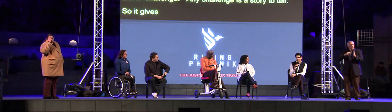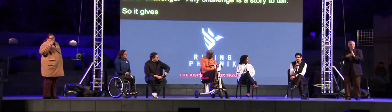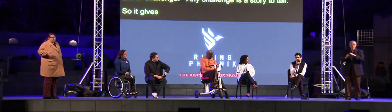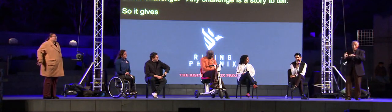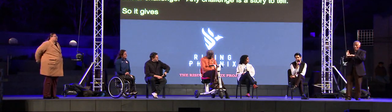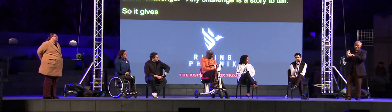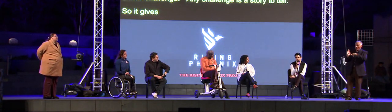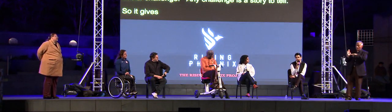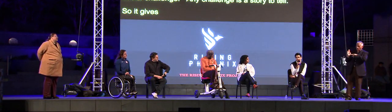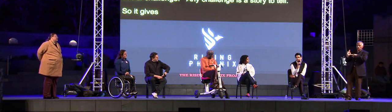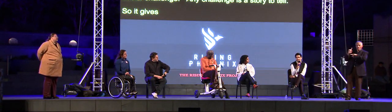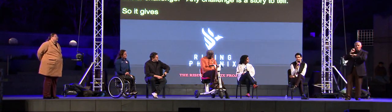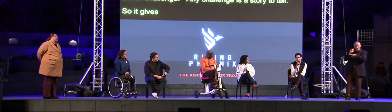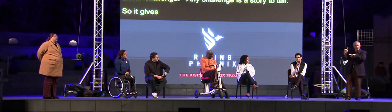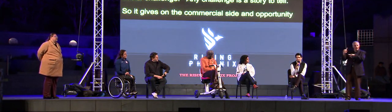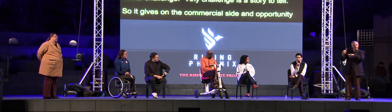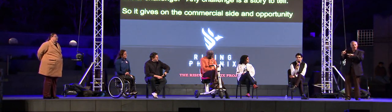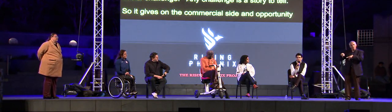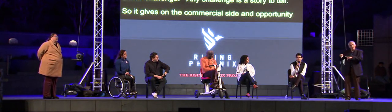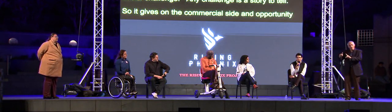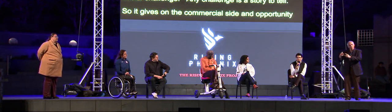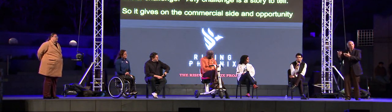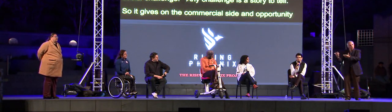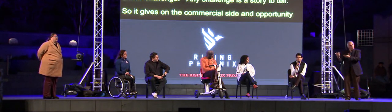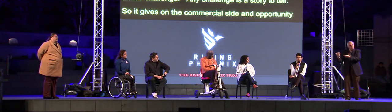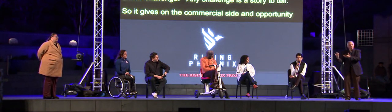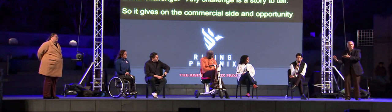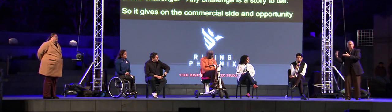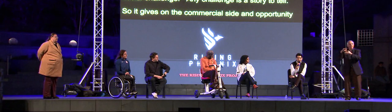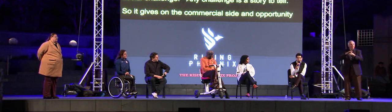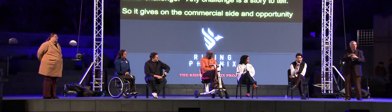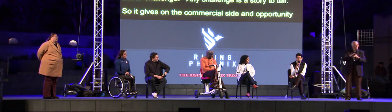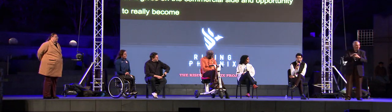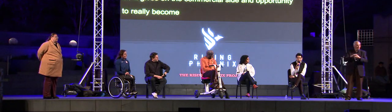an opportunity to really become an out-of-the-box thinker.